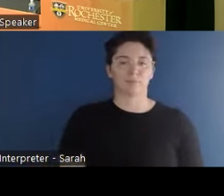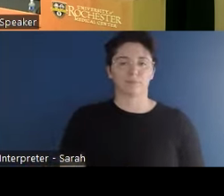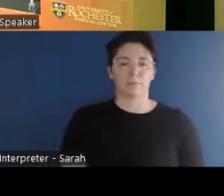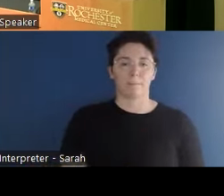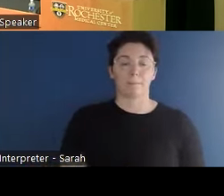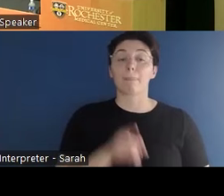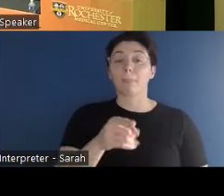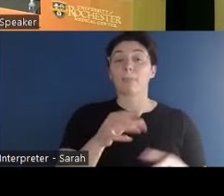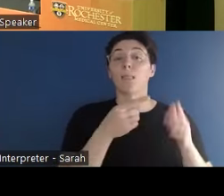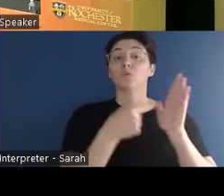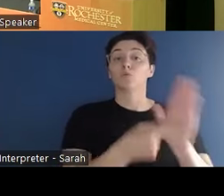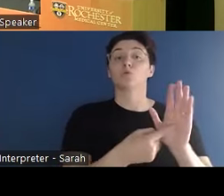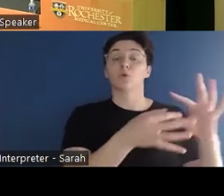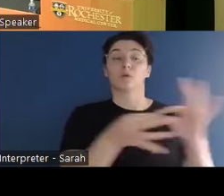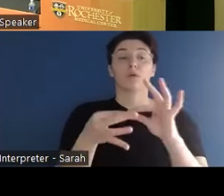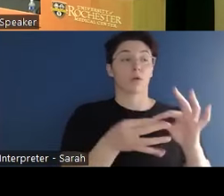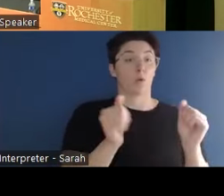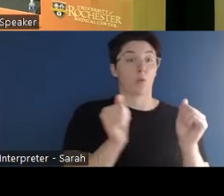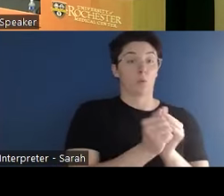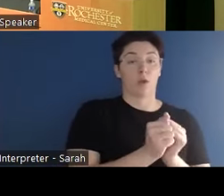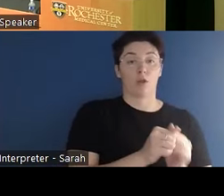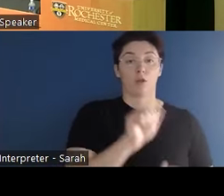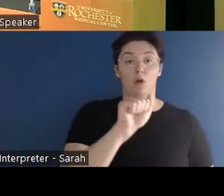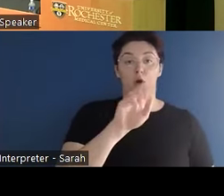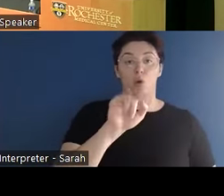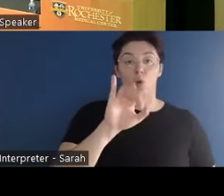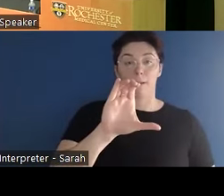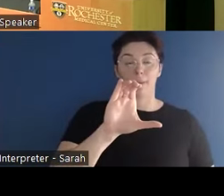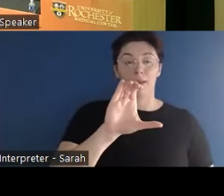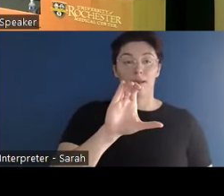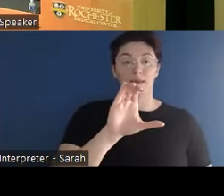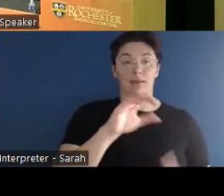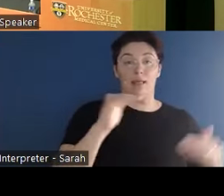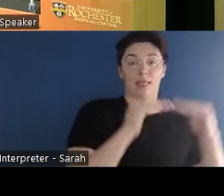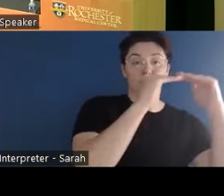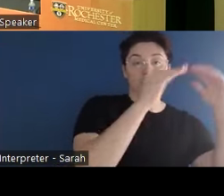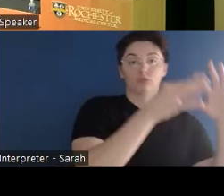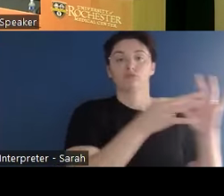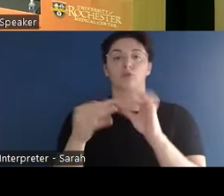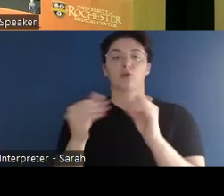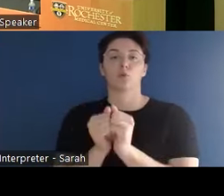between autonomic levels during social sensory challenges I'll call them and laboratory based